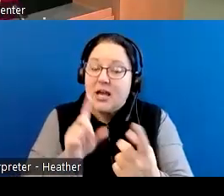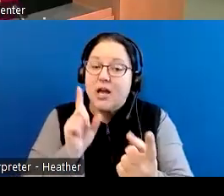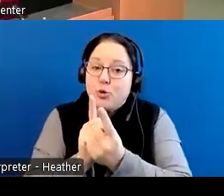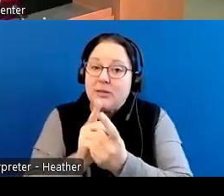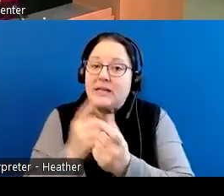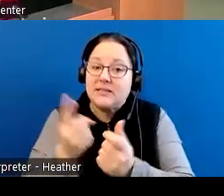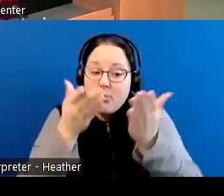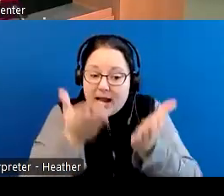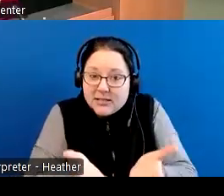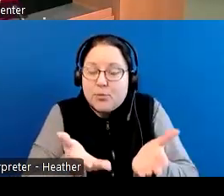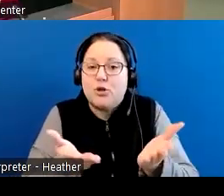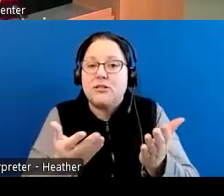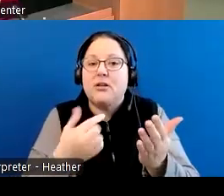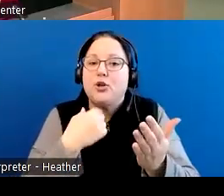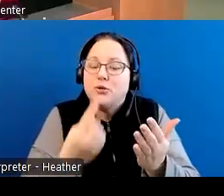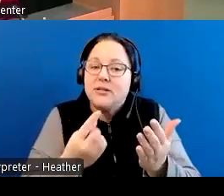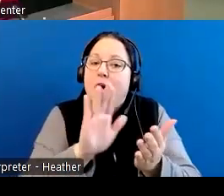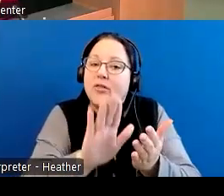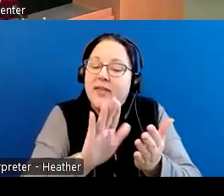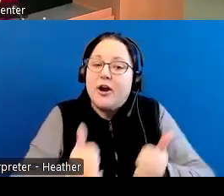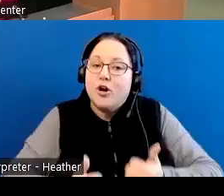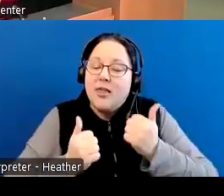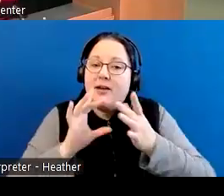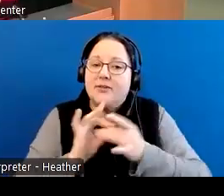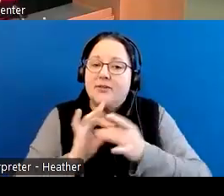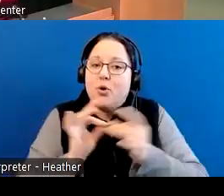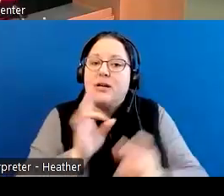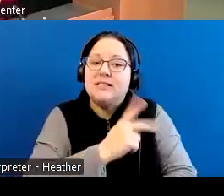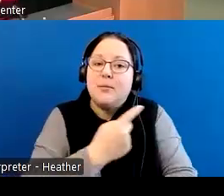tell their life story and you write that up. And so it's a very patient person- centered process.